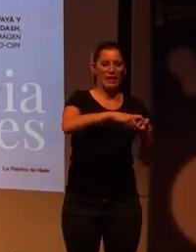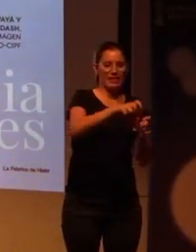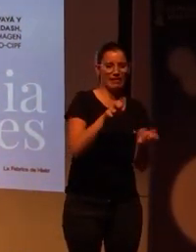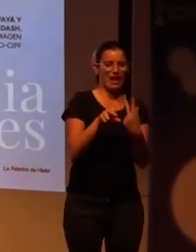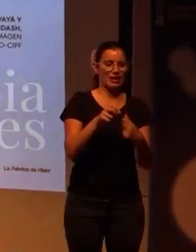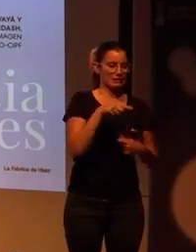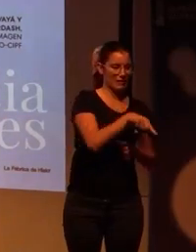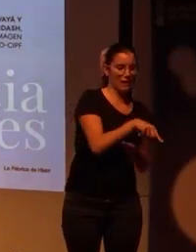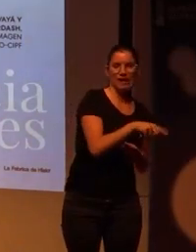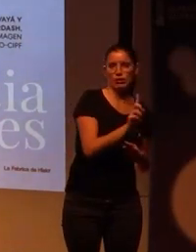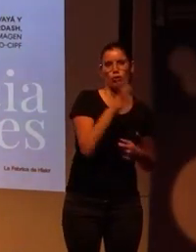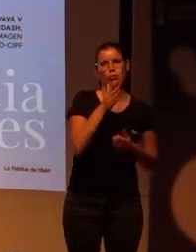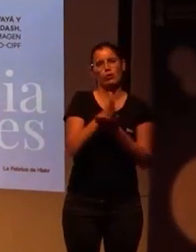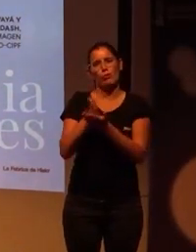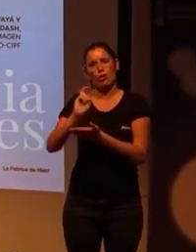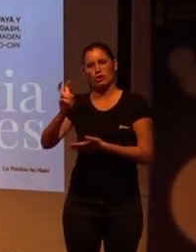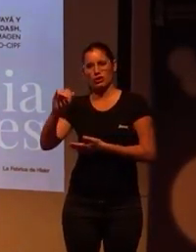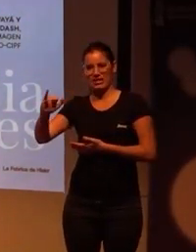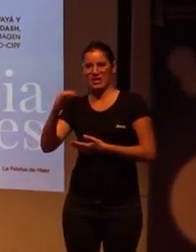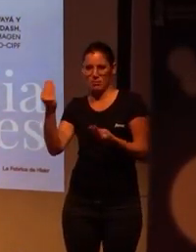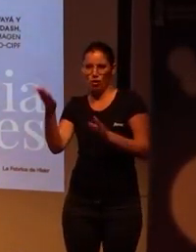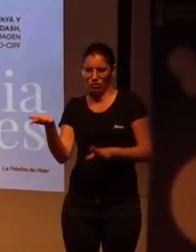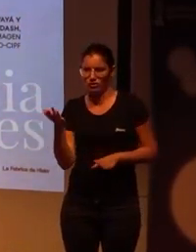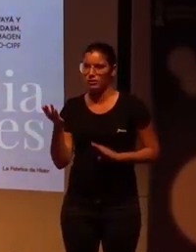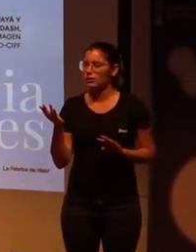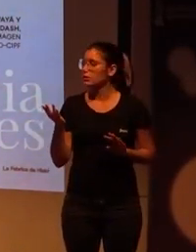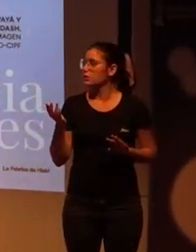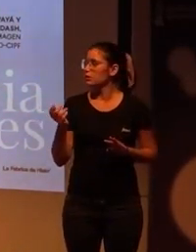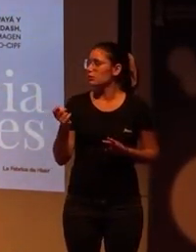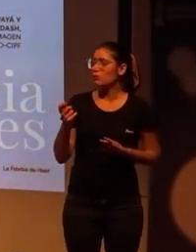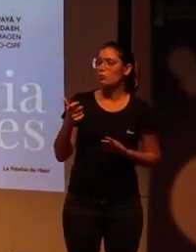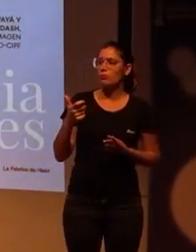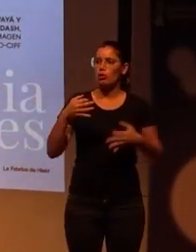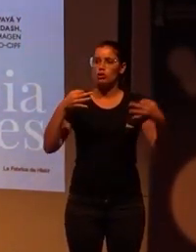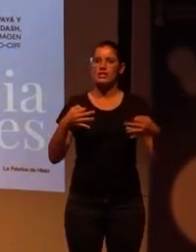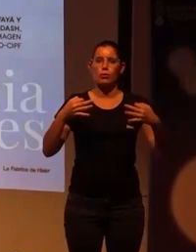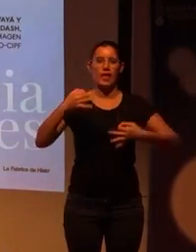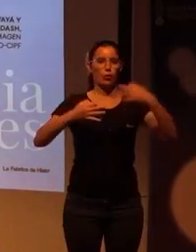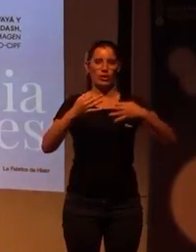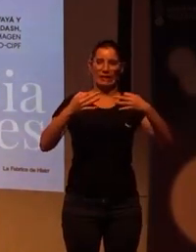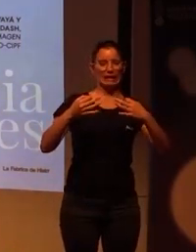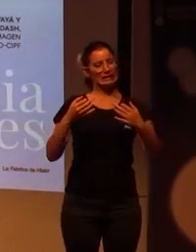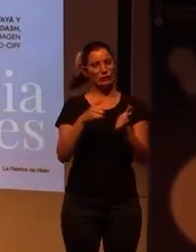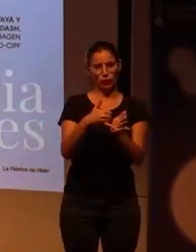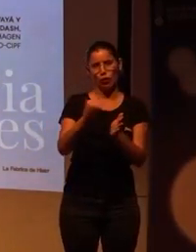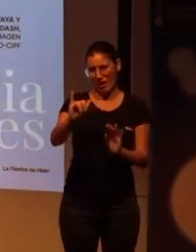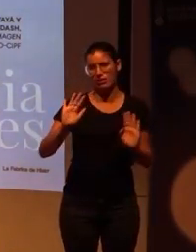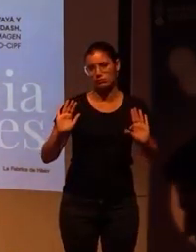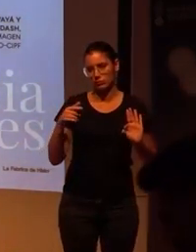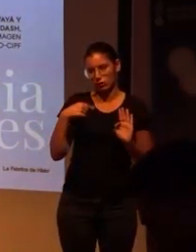because there are other options. There is a bit of legal uncertainty in this whole matter, is what I want to tell you,